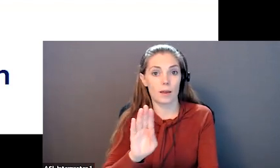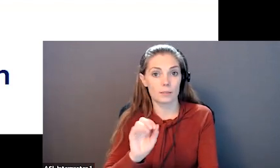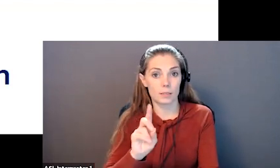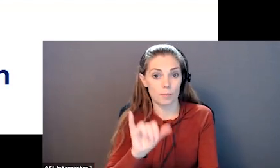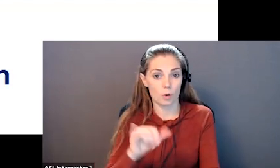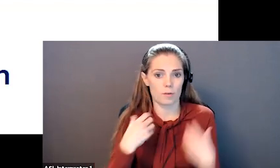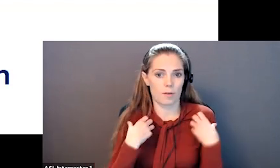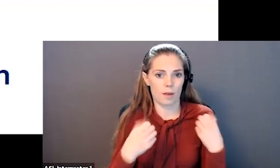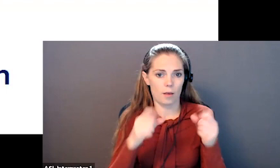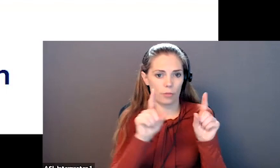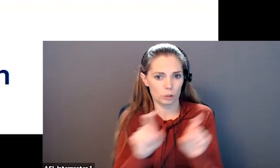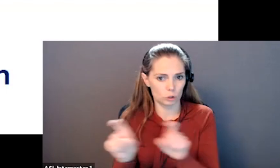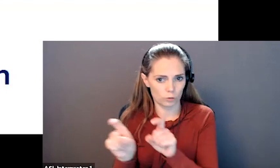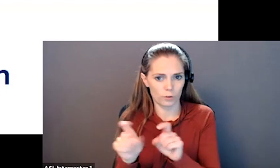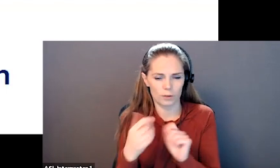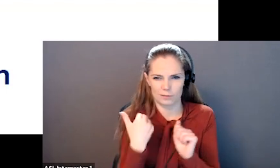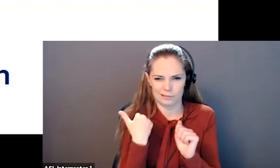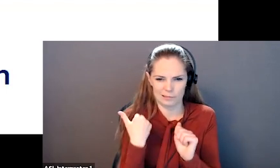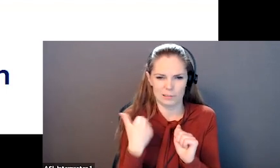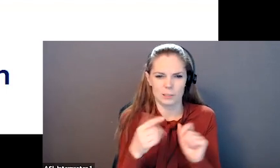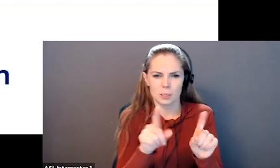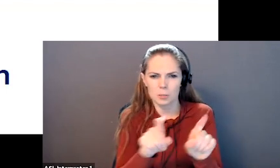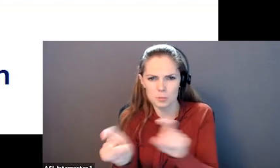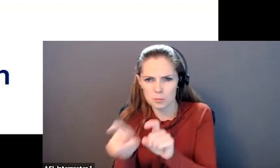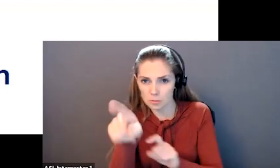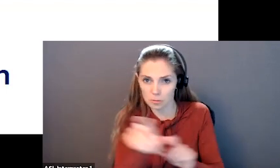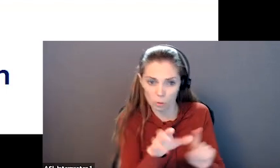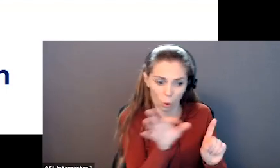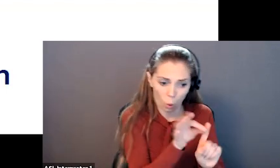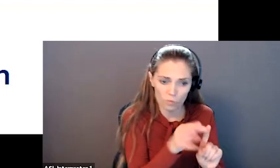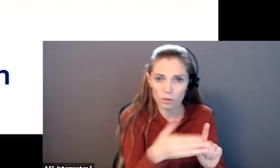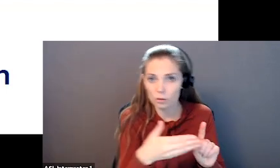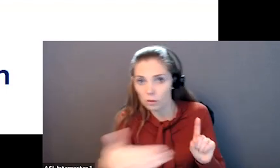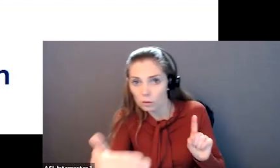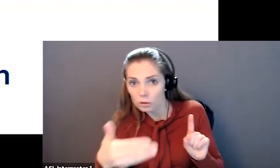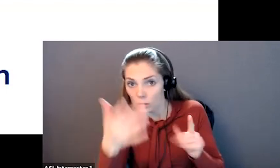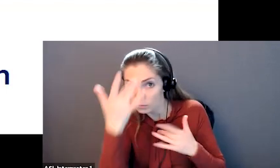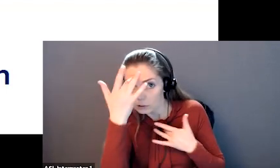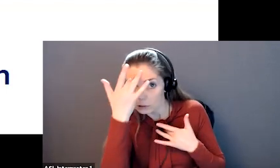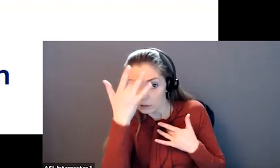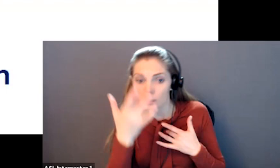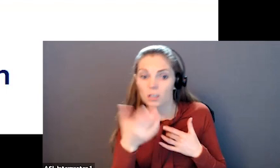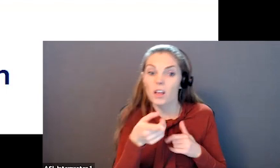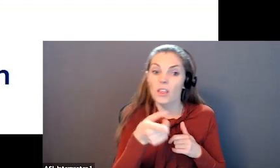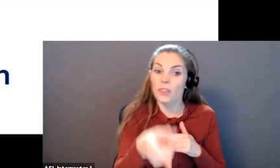case of COVID 19. In the sample 14.8% of adults with confirmed or suspected COVID 19